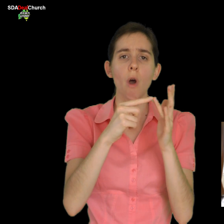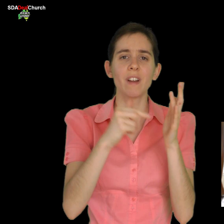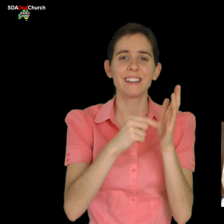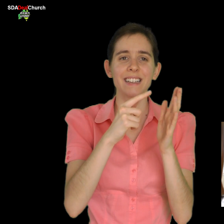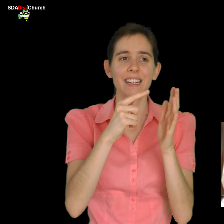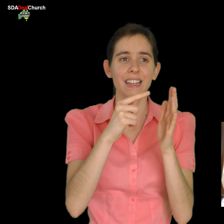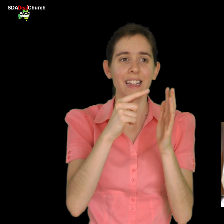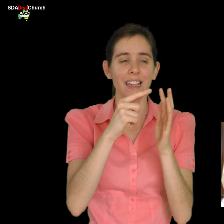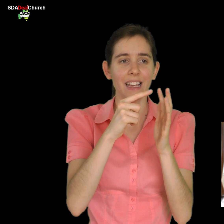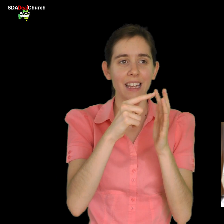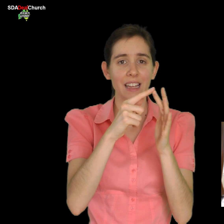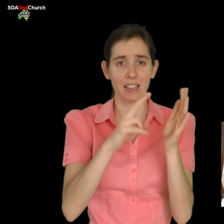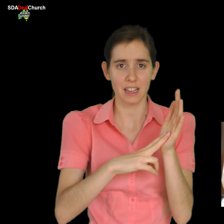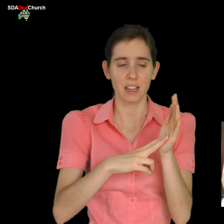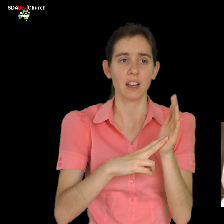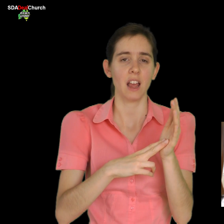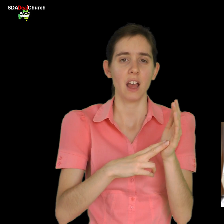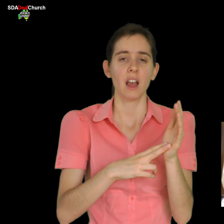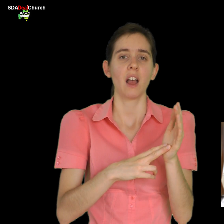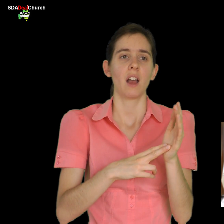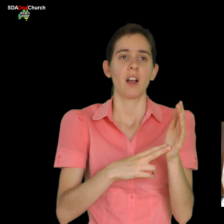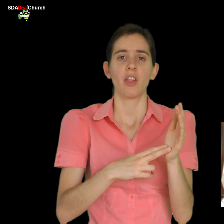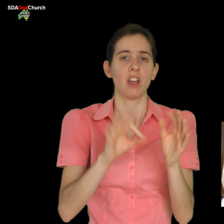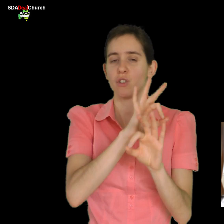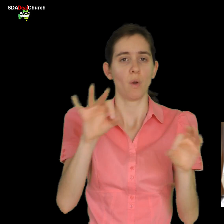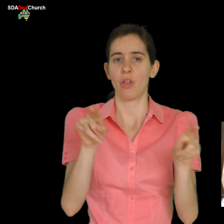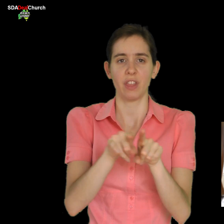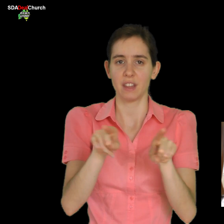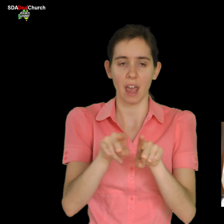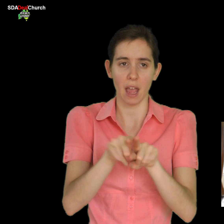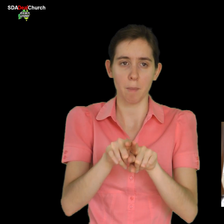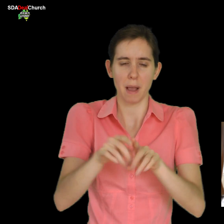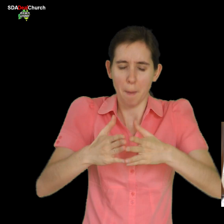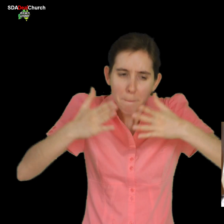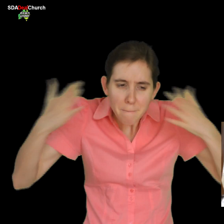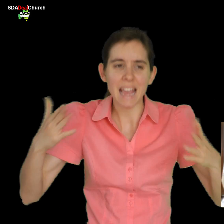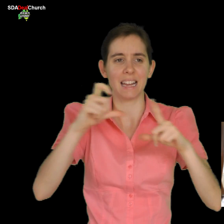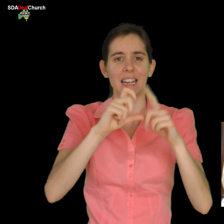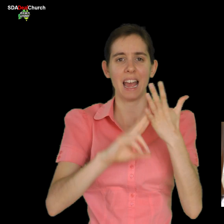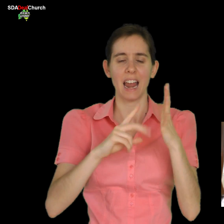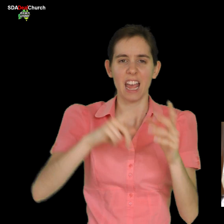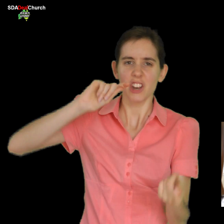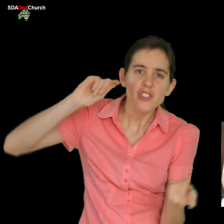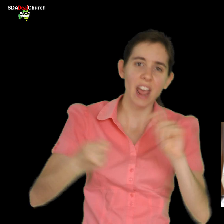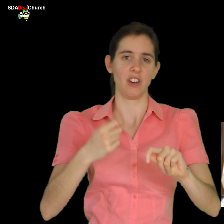compare with the amount or extent of massive DNA changes needed for a fish to